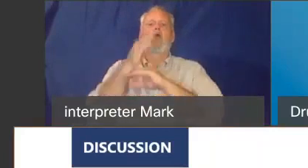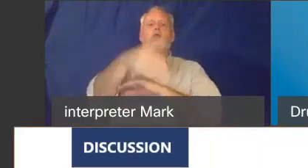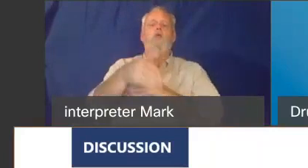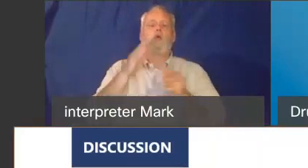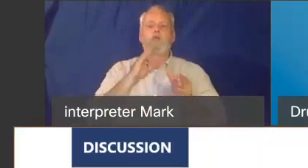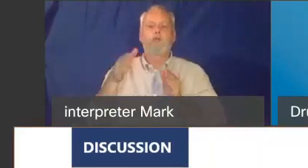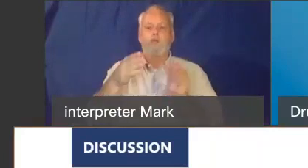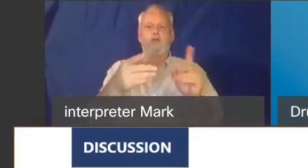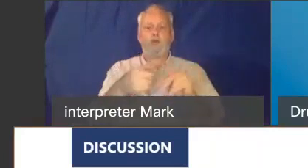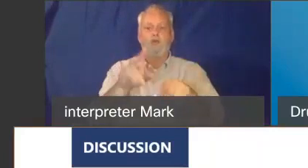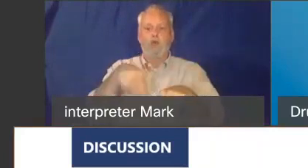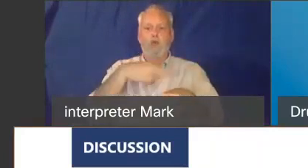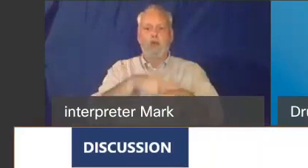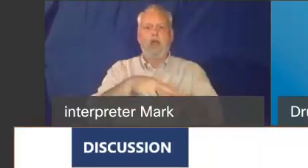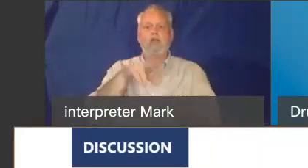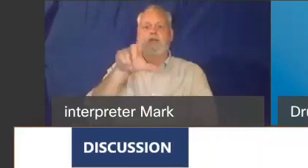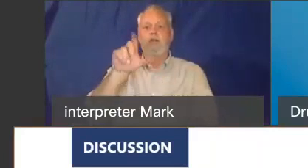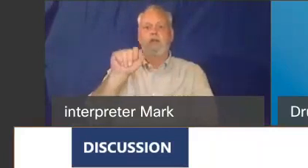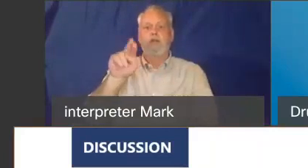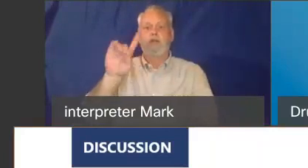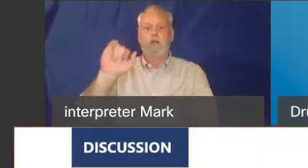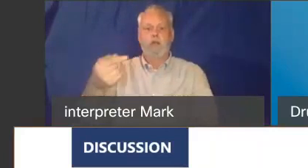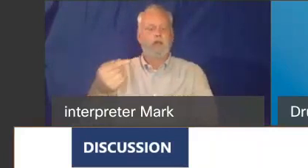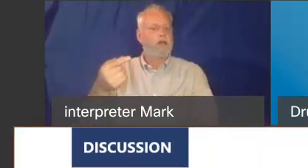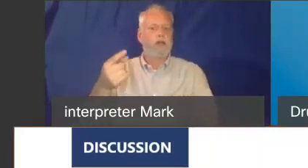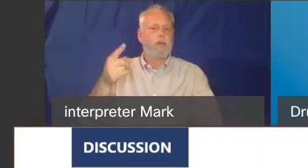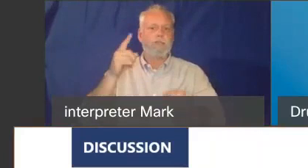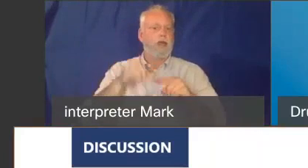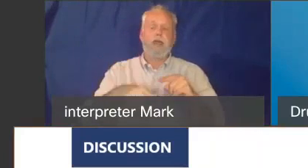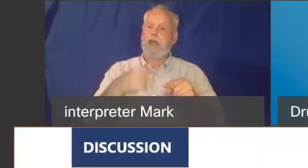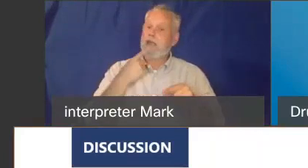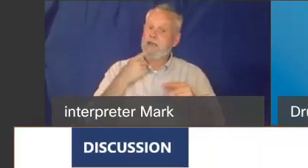Uh, national landing and so I can't, uh, echo strongly enough. The positive.